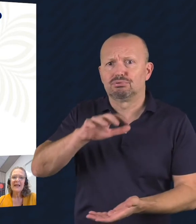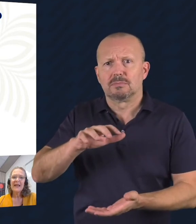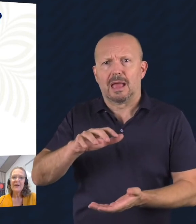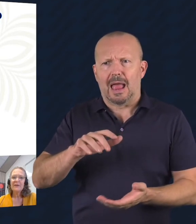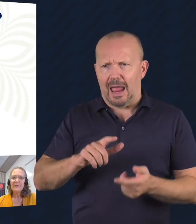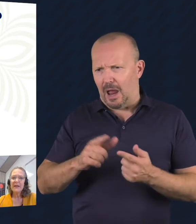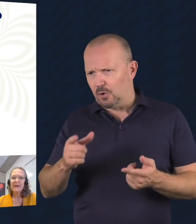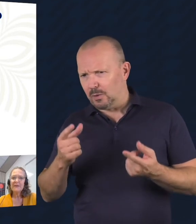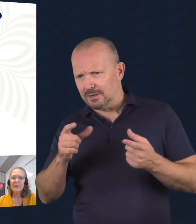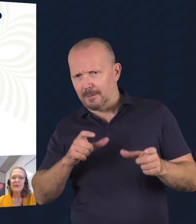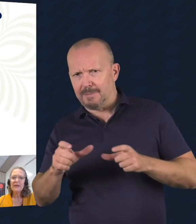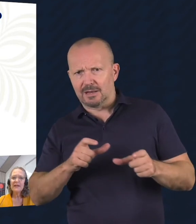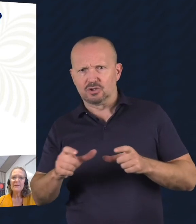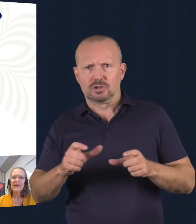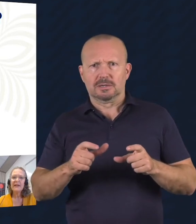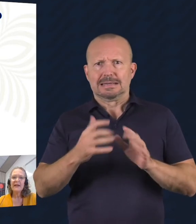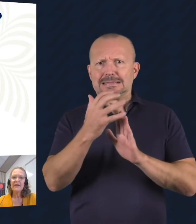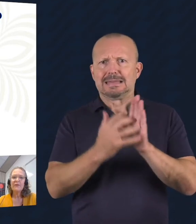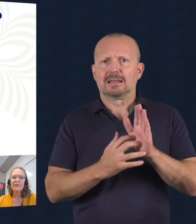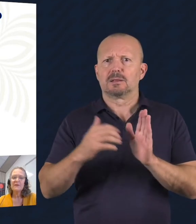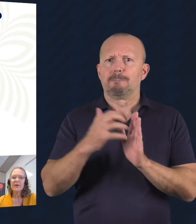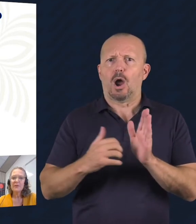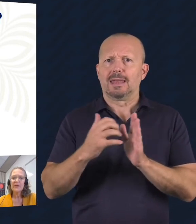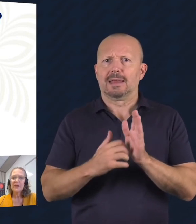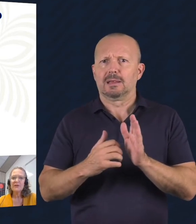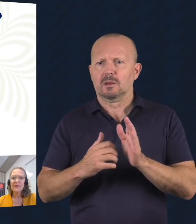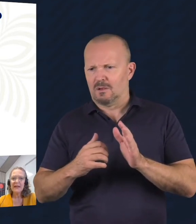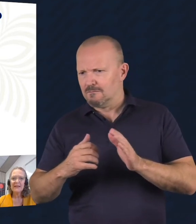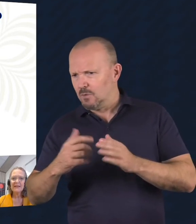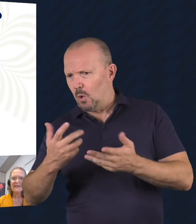How do we support text mining and other forms of computational analysis?